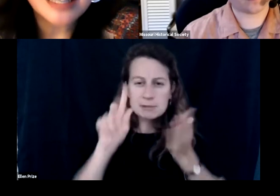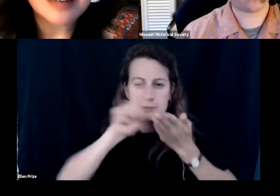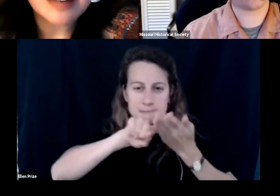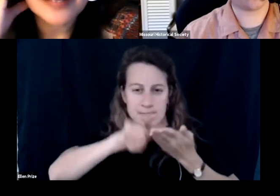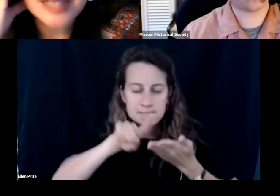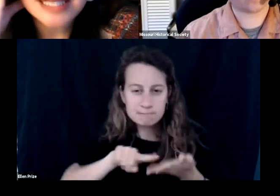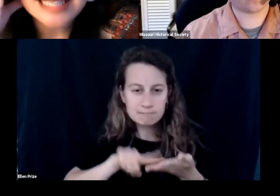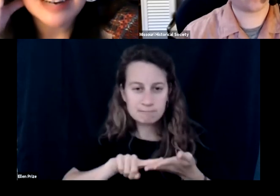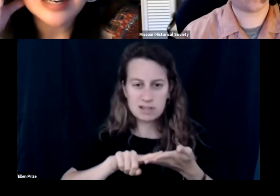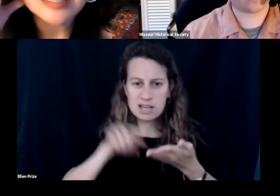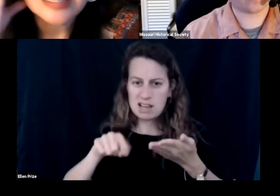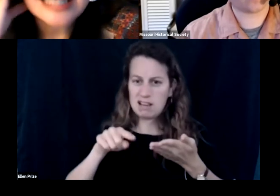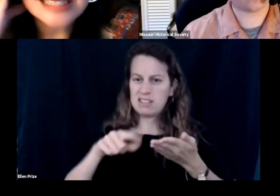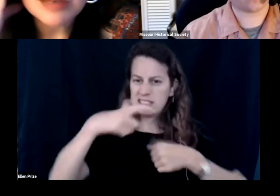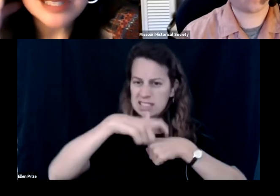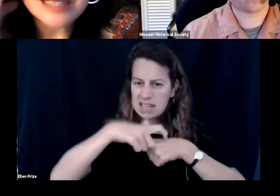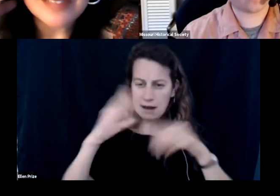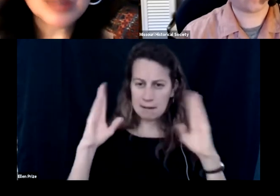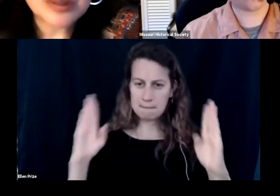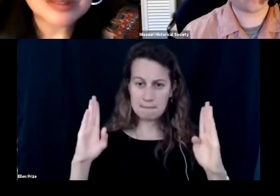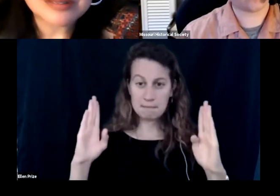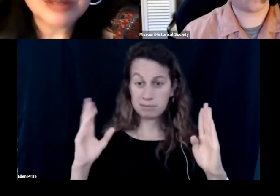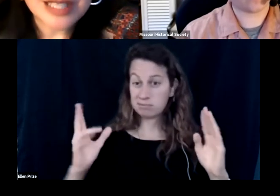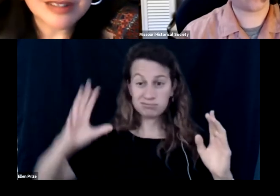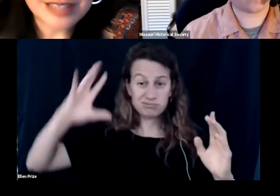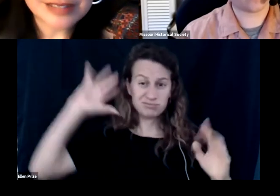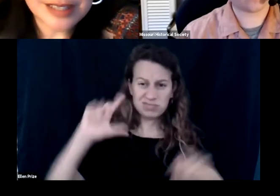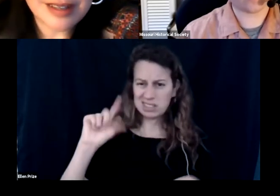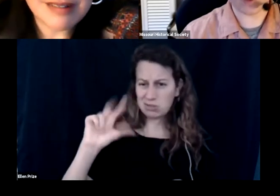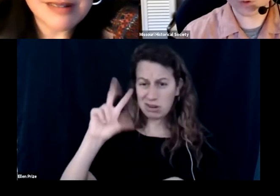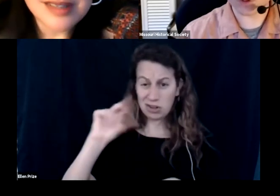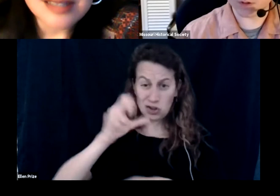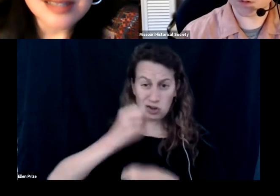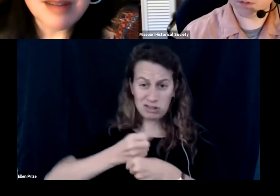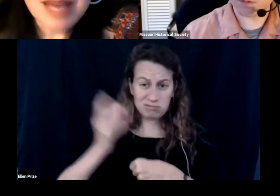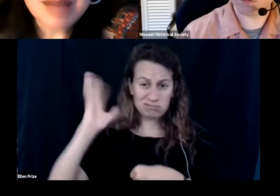all that but yeah, so I mean, I think advocacy has to be a huge